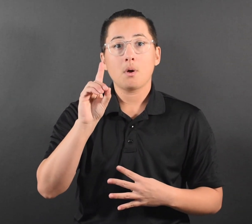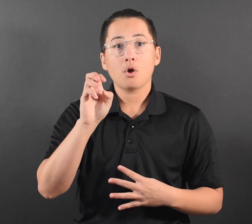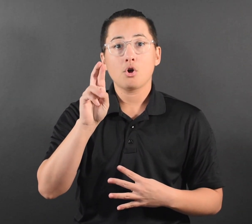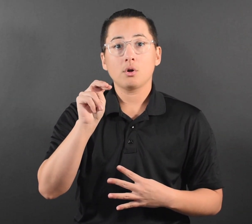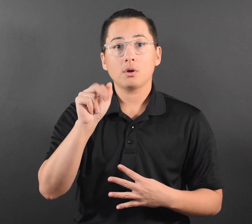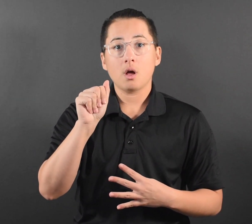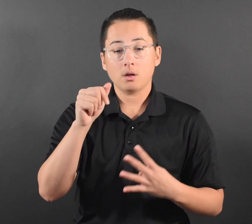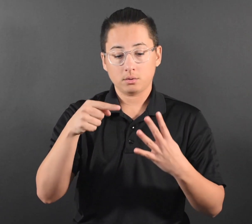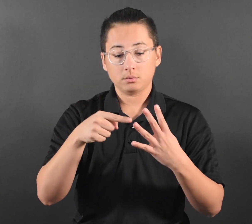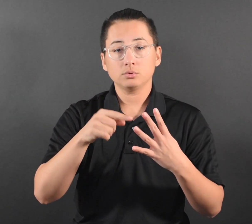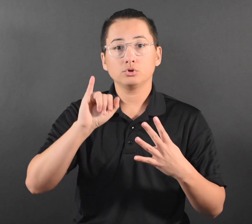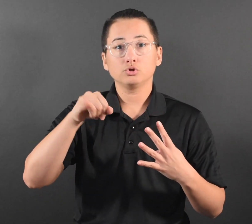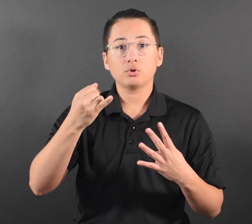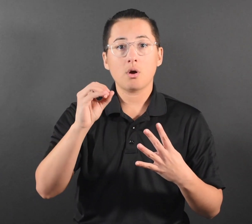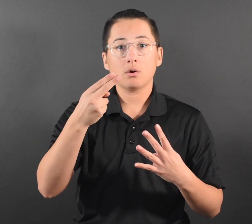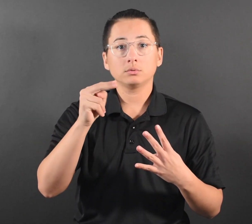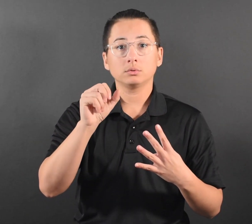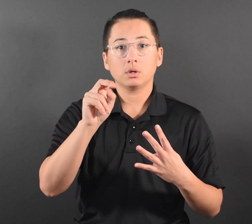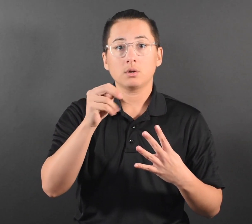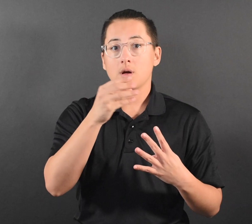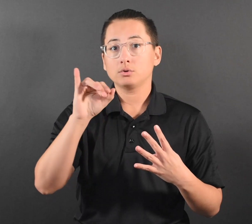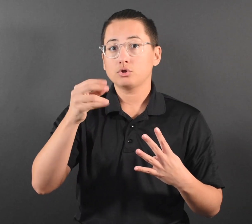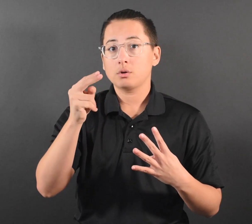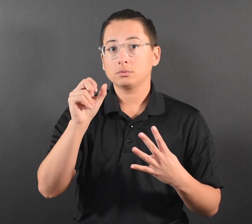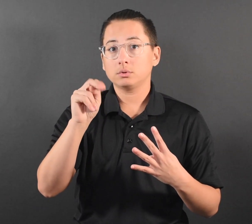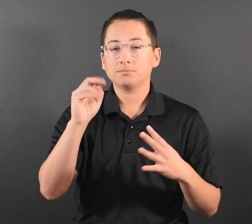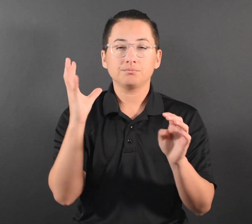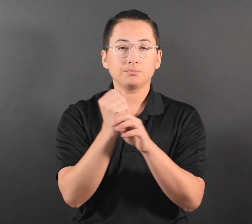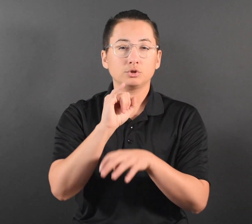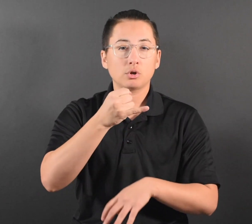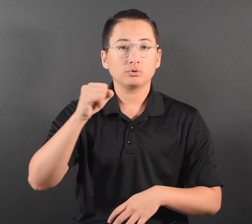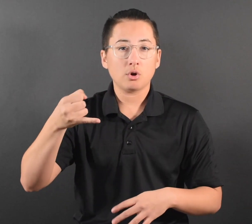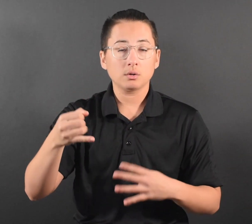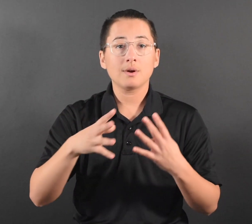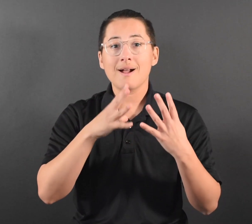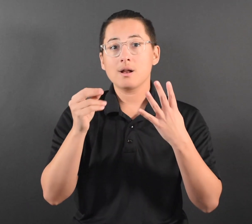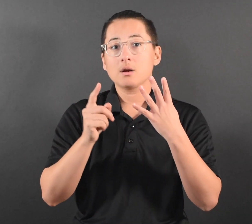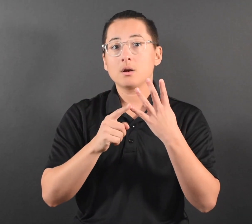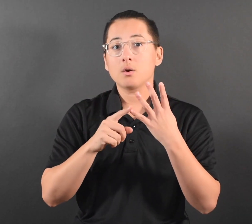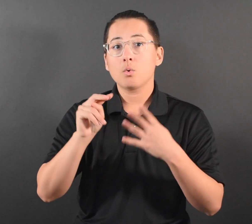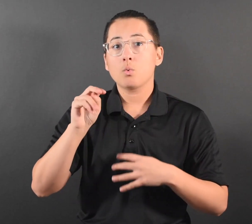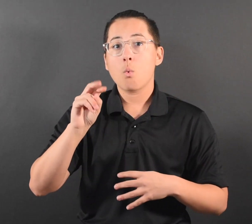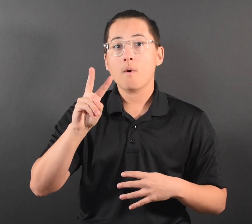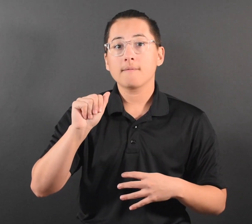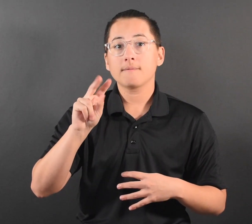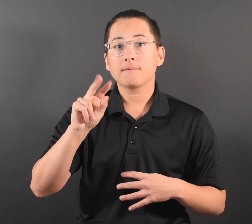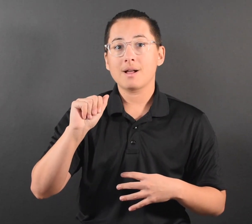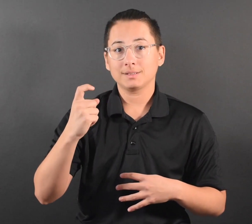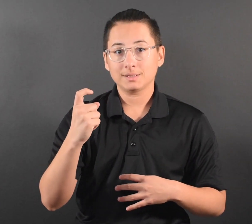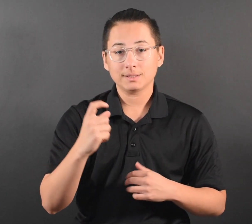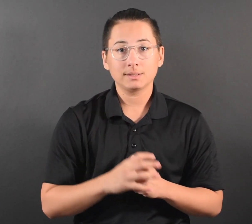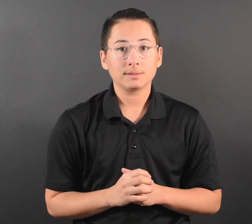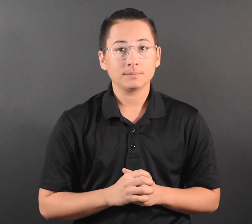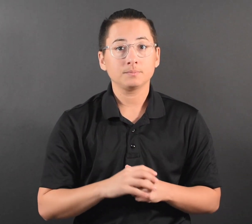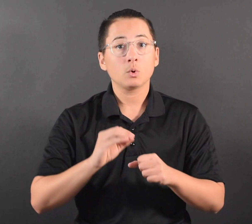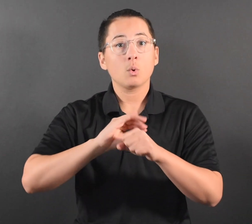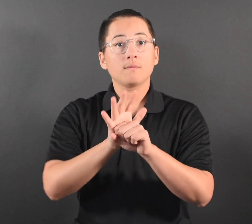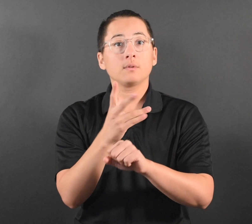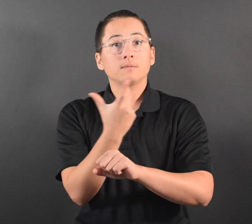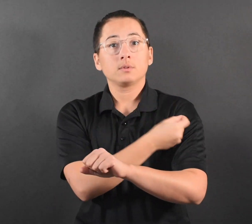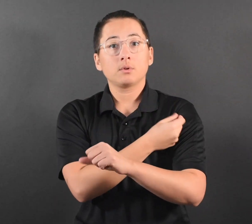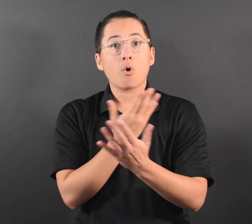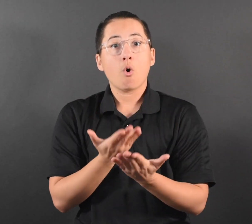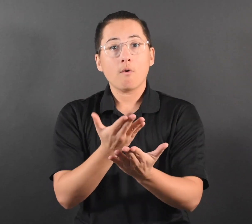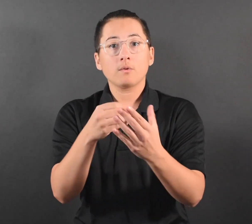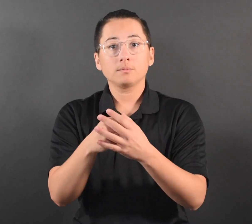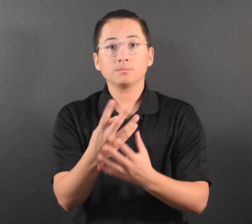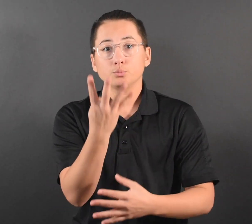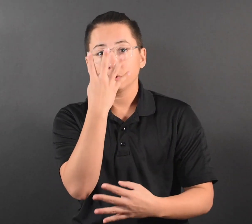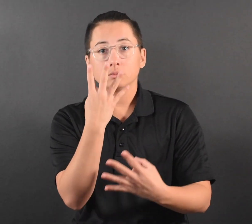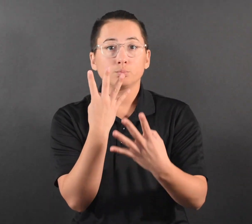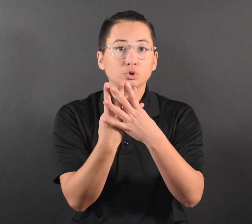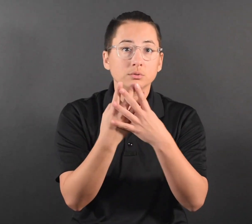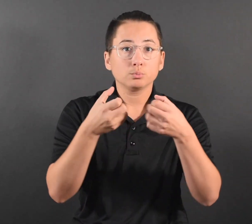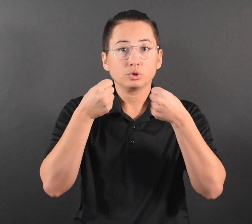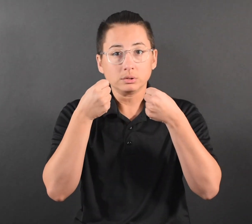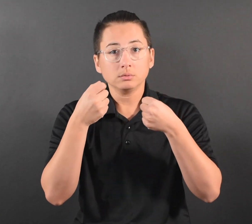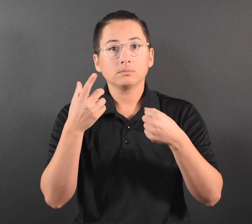Pfizer, Moderna, Johnson & Johnson, and Novavax. The COVID-19 vaccines